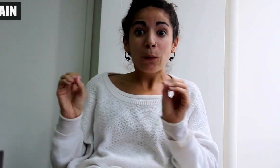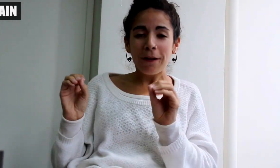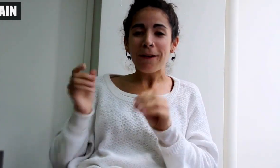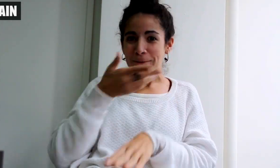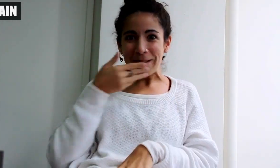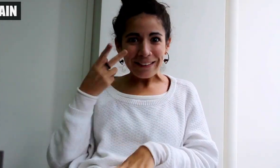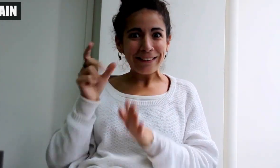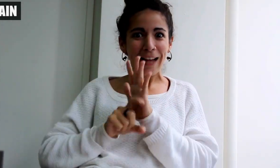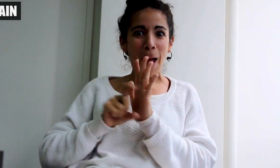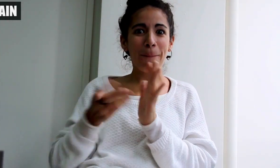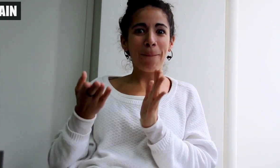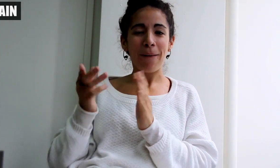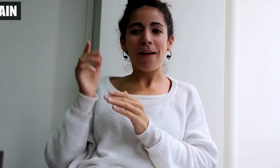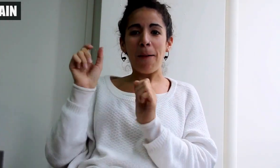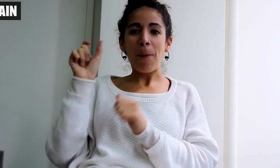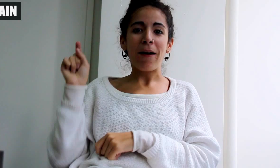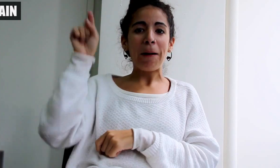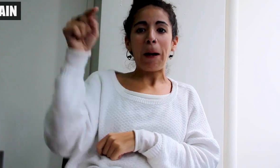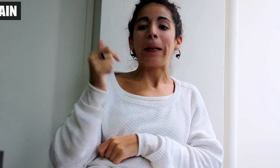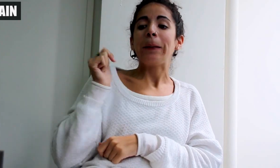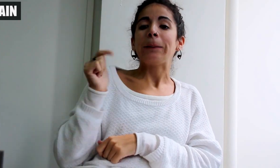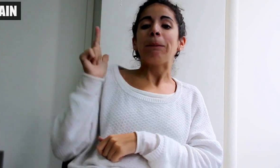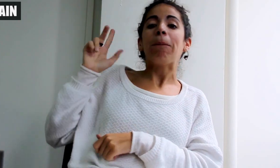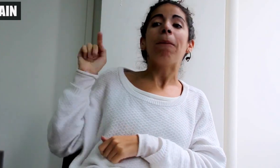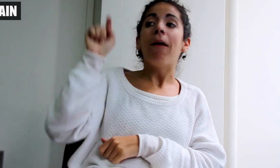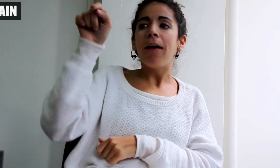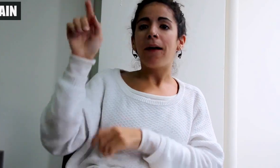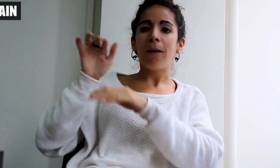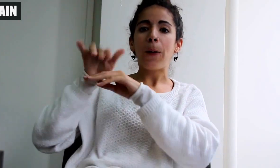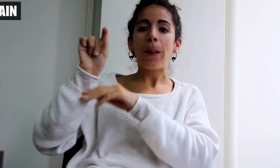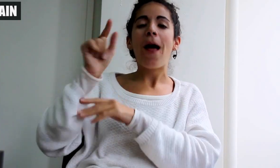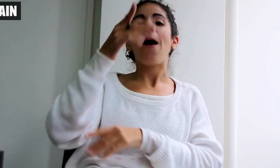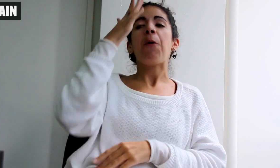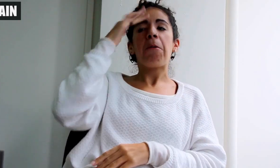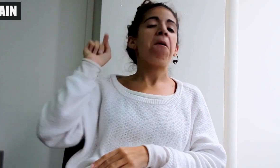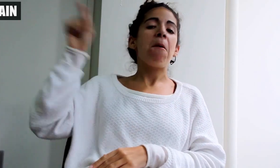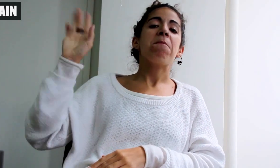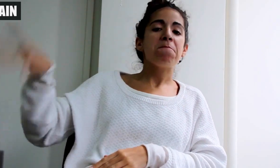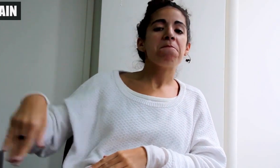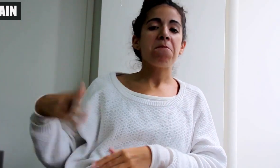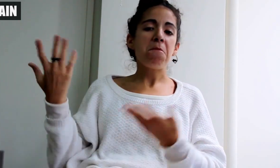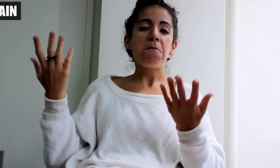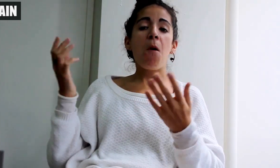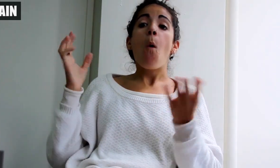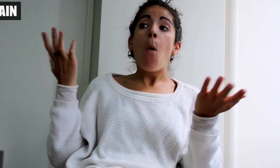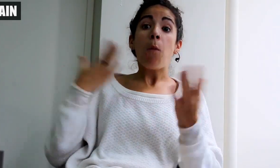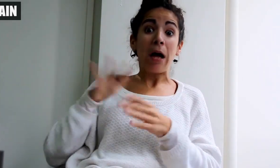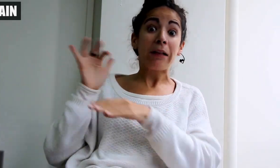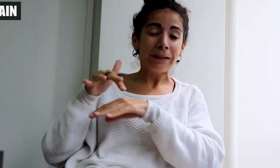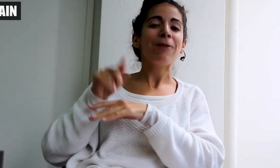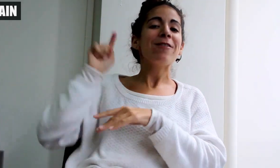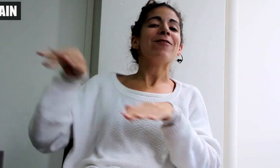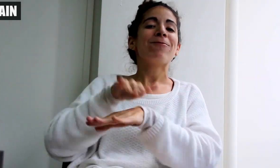Checking pictures on Instagram for that waterfall will let u know if it's worth visiting or not.